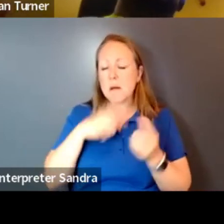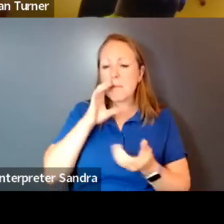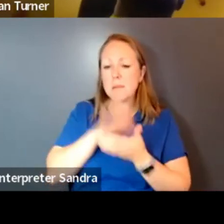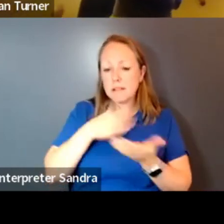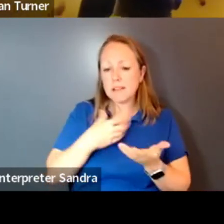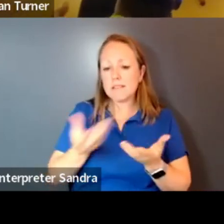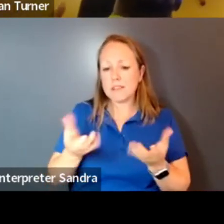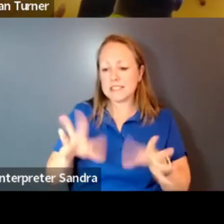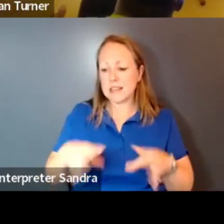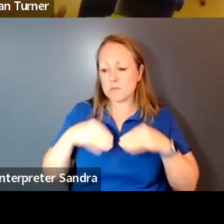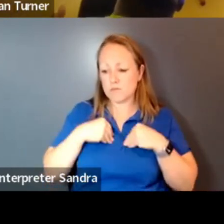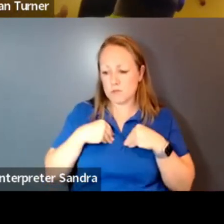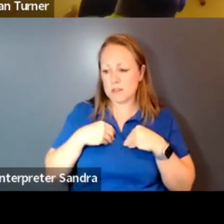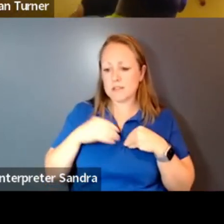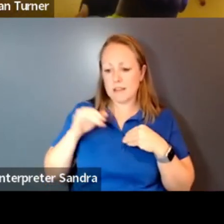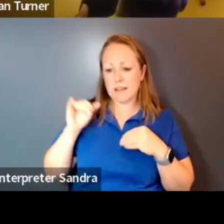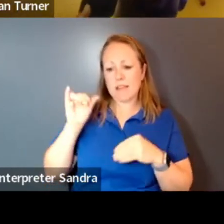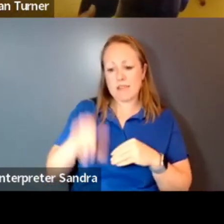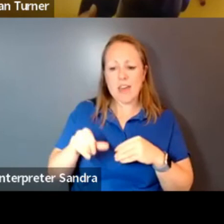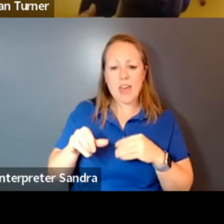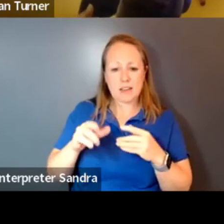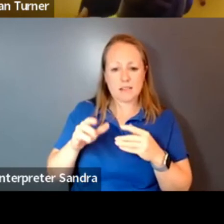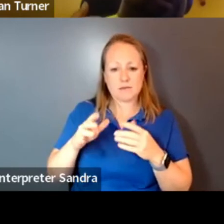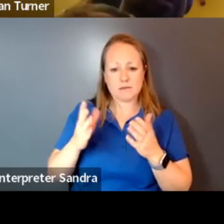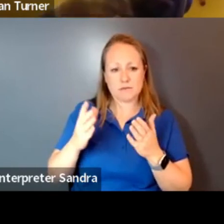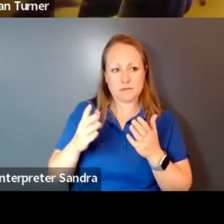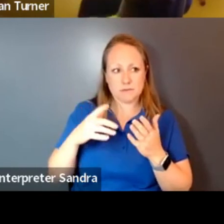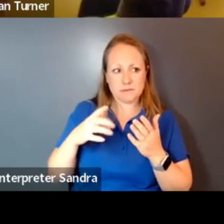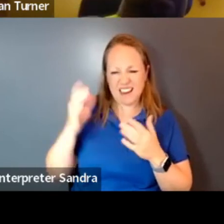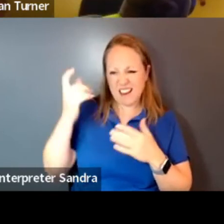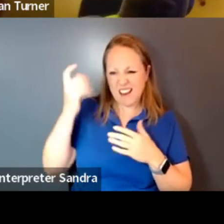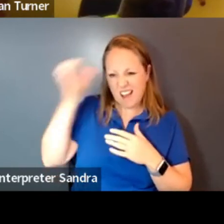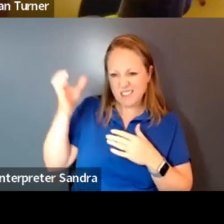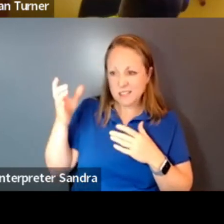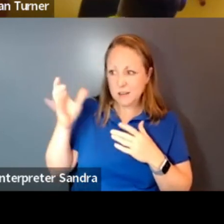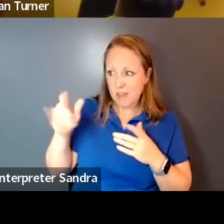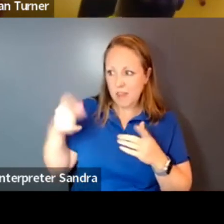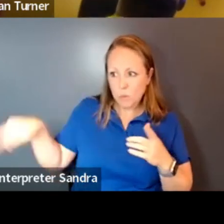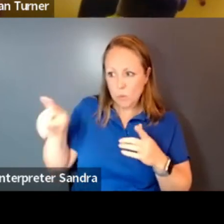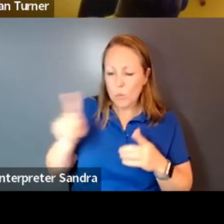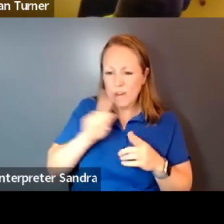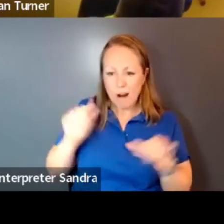that the vast majority of us are capable of doing this without adequate support.